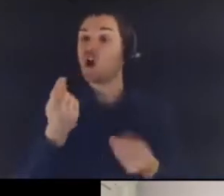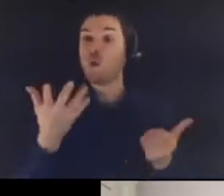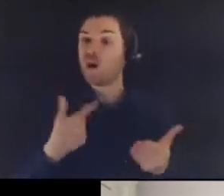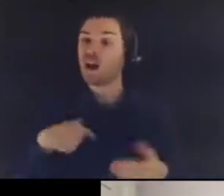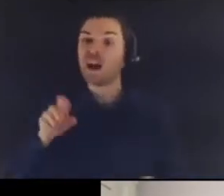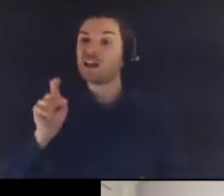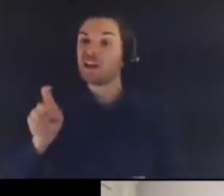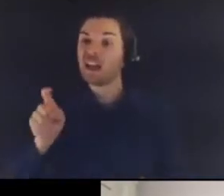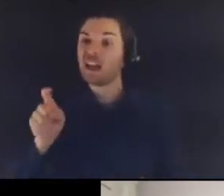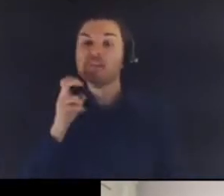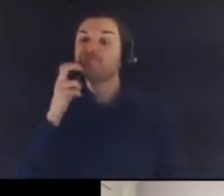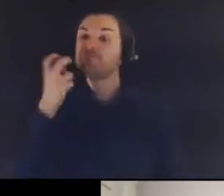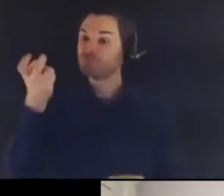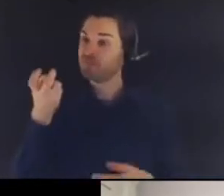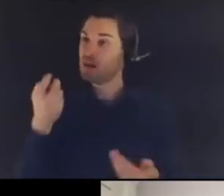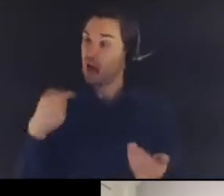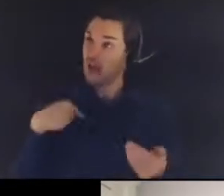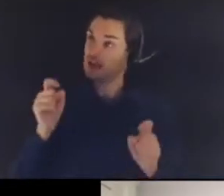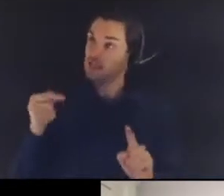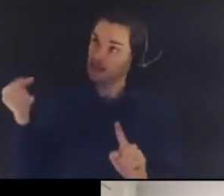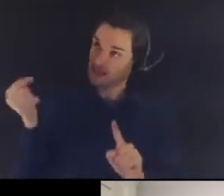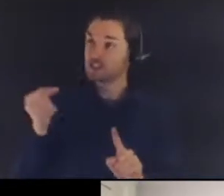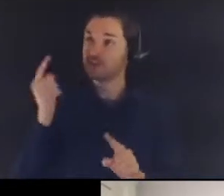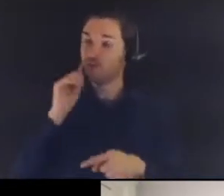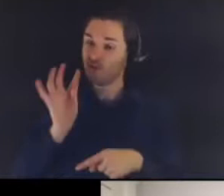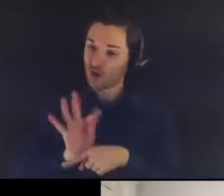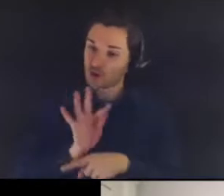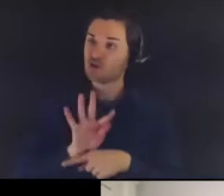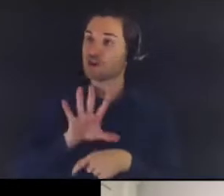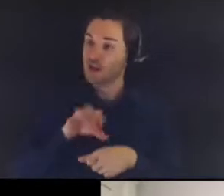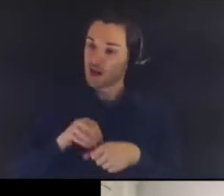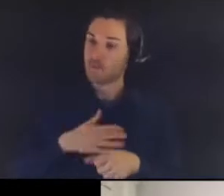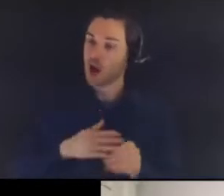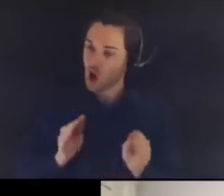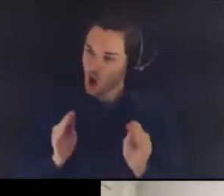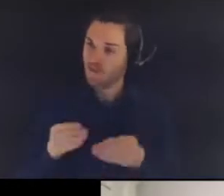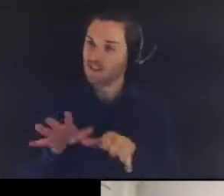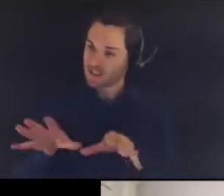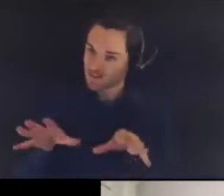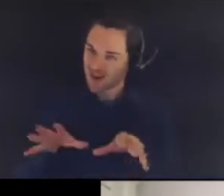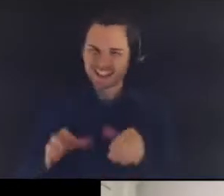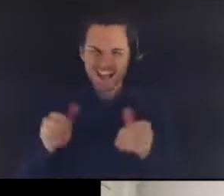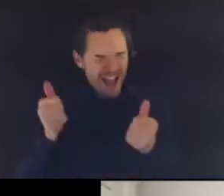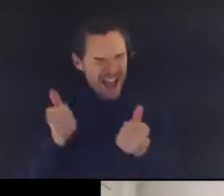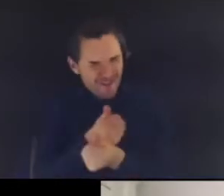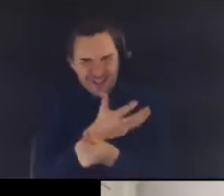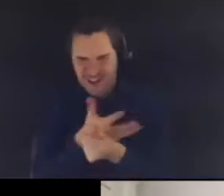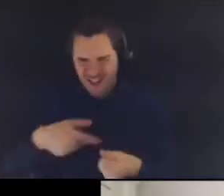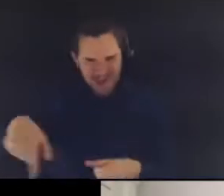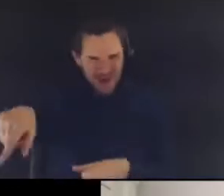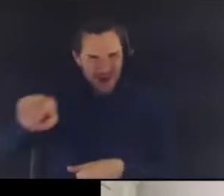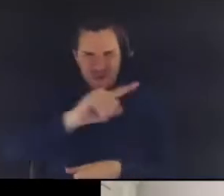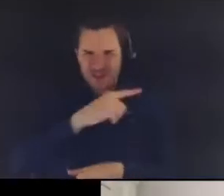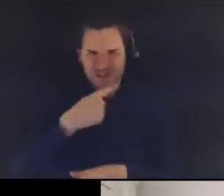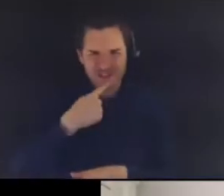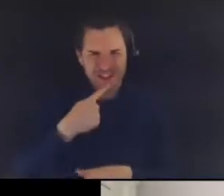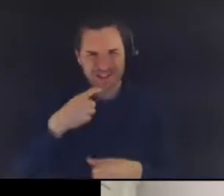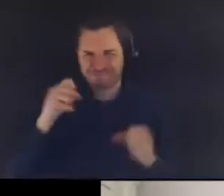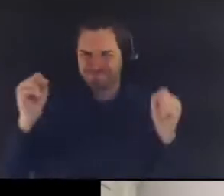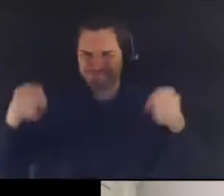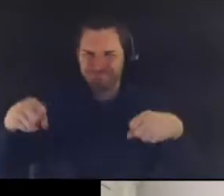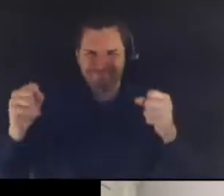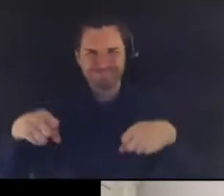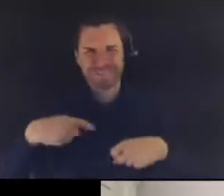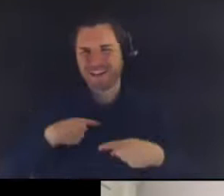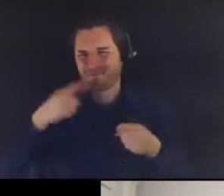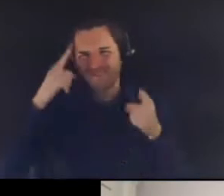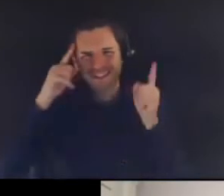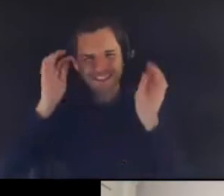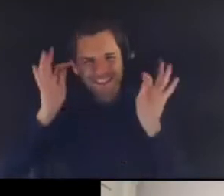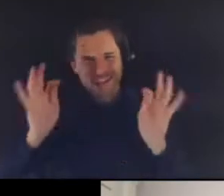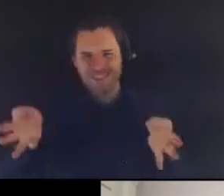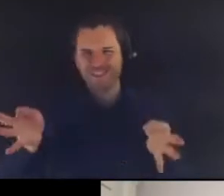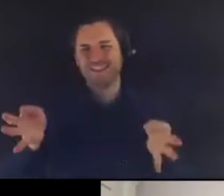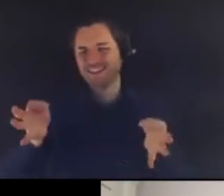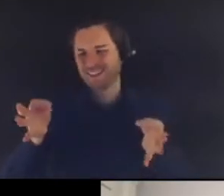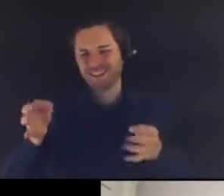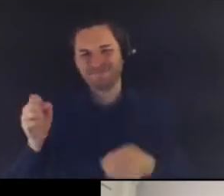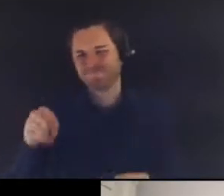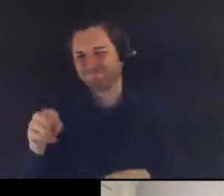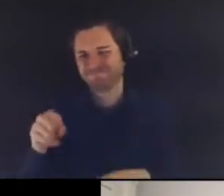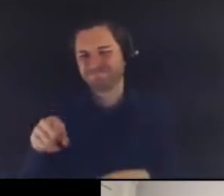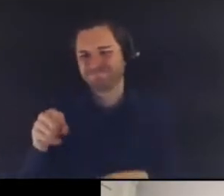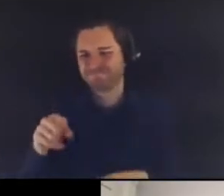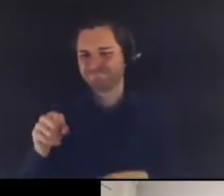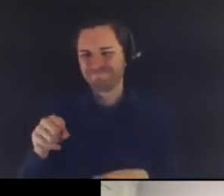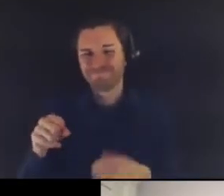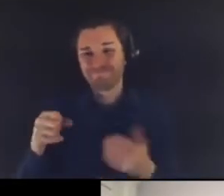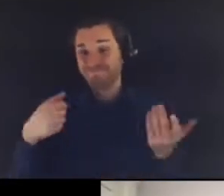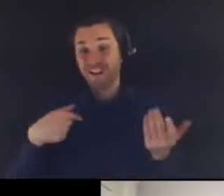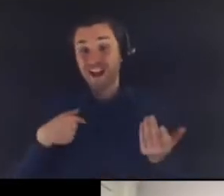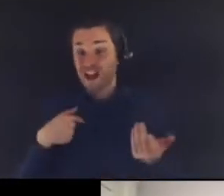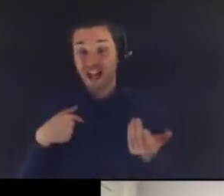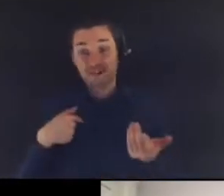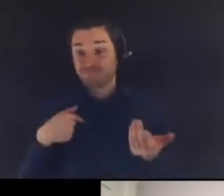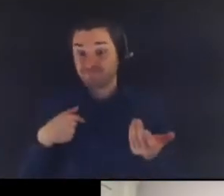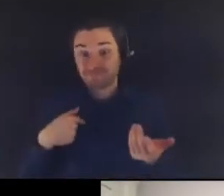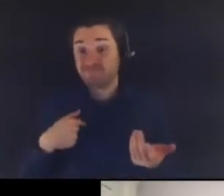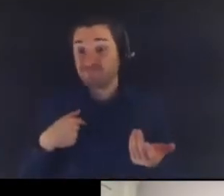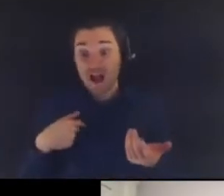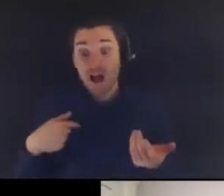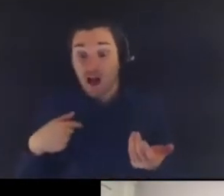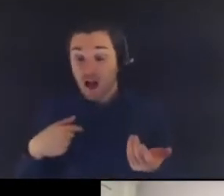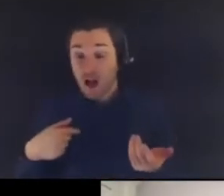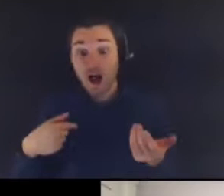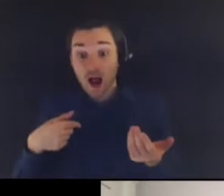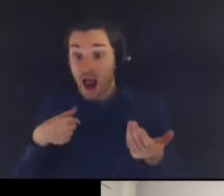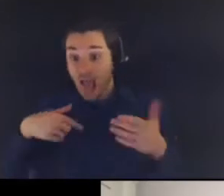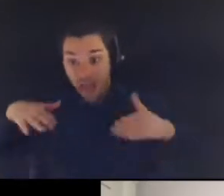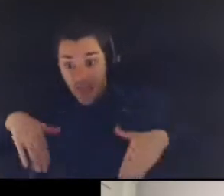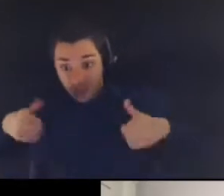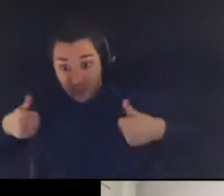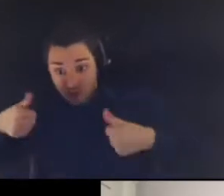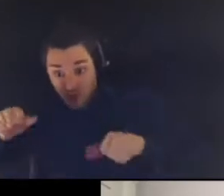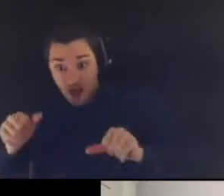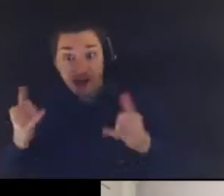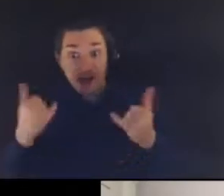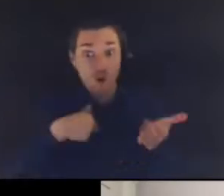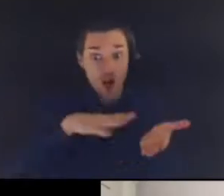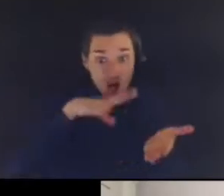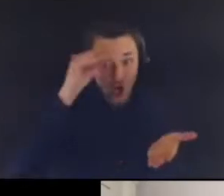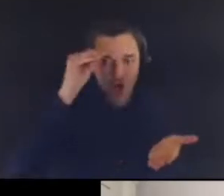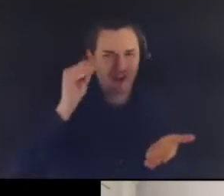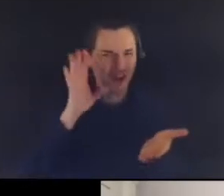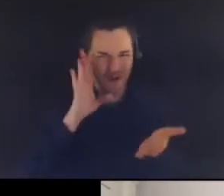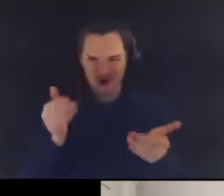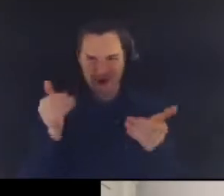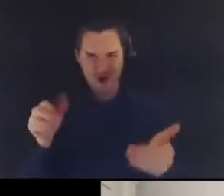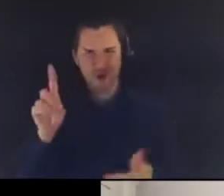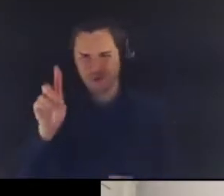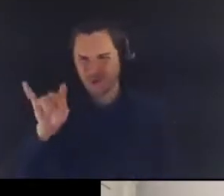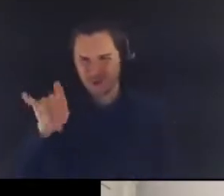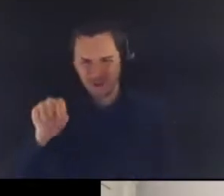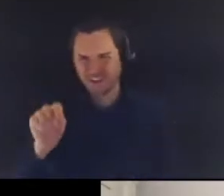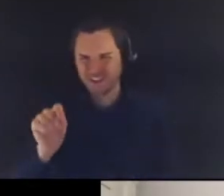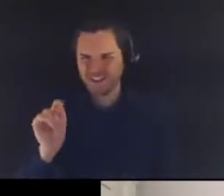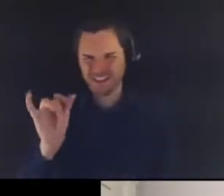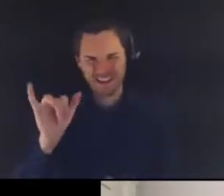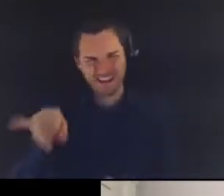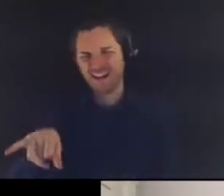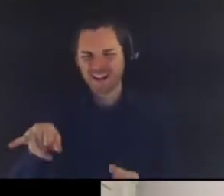in my office space. Let s all continue to advocate for ourselves